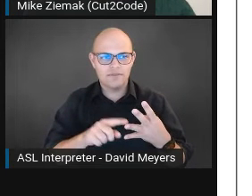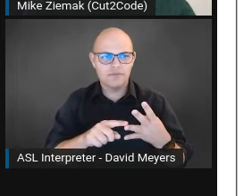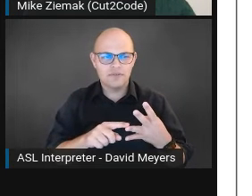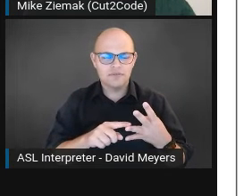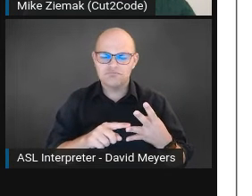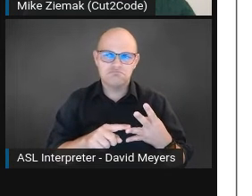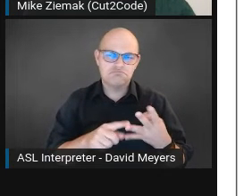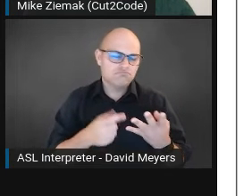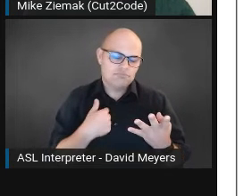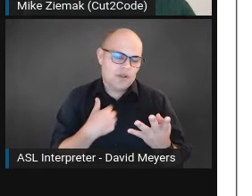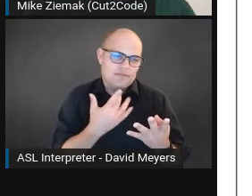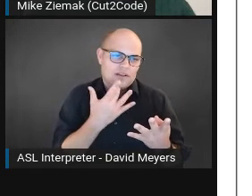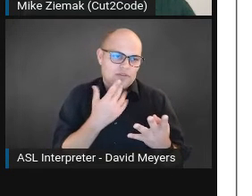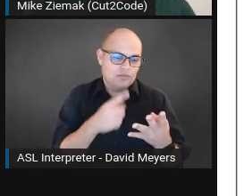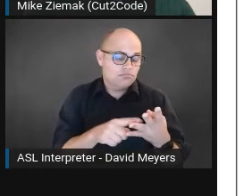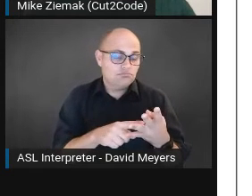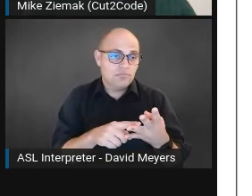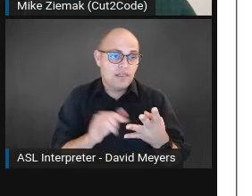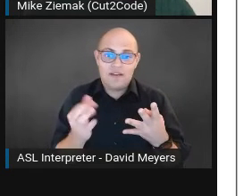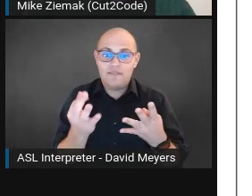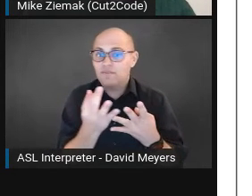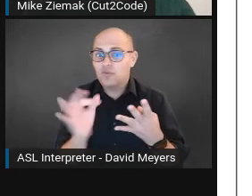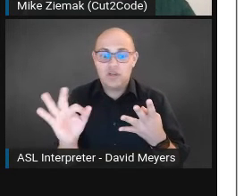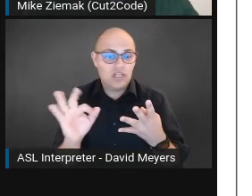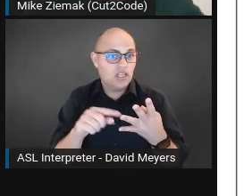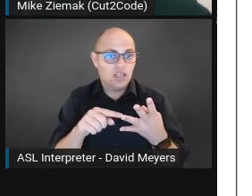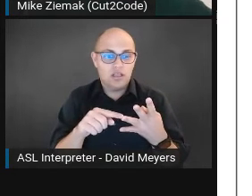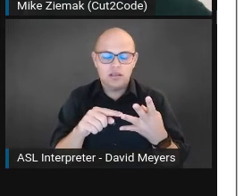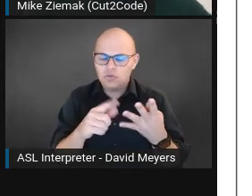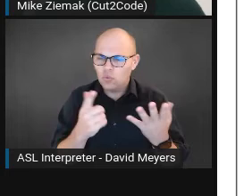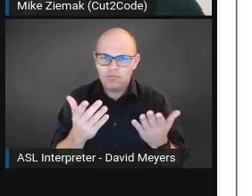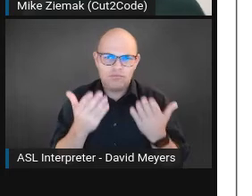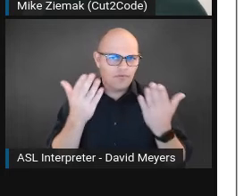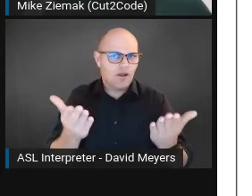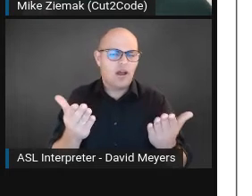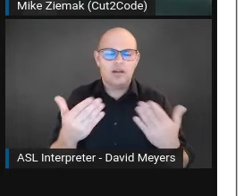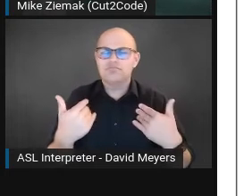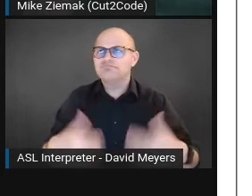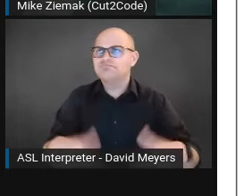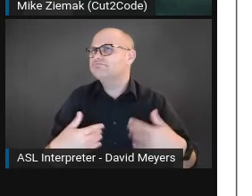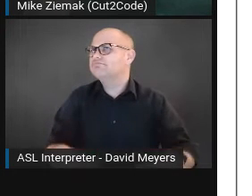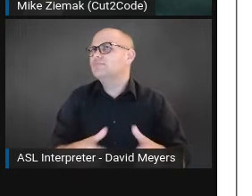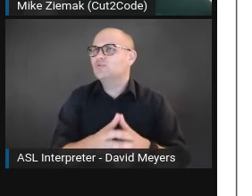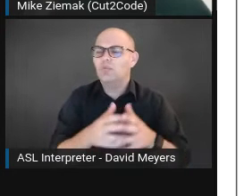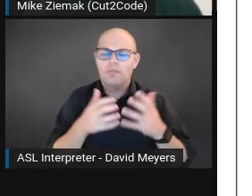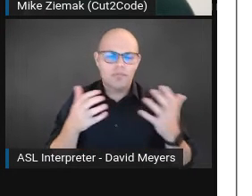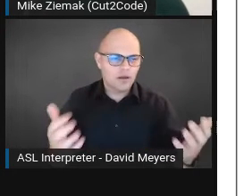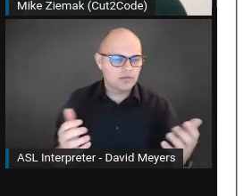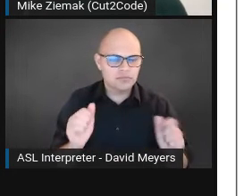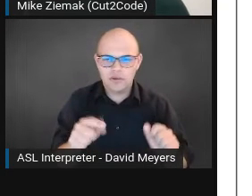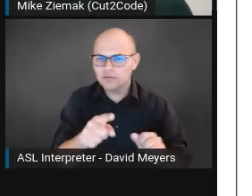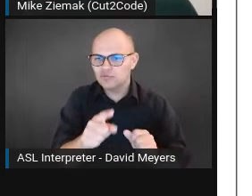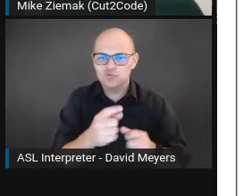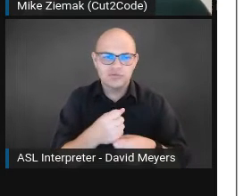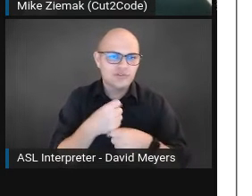because the free version provides so much insight, I've never really given it a thought. You can generate a detailed live report which allows you to interact